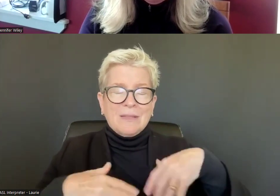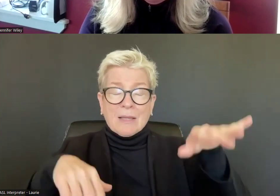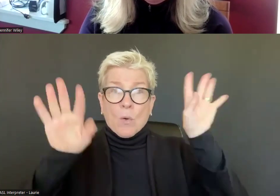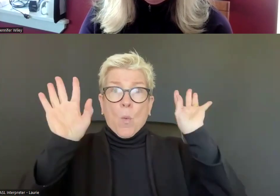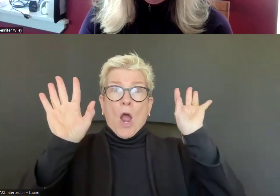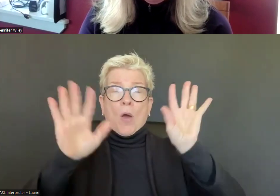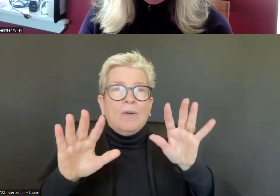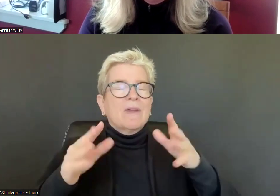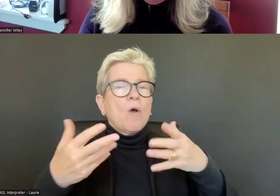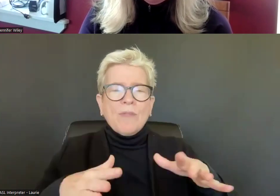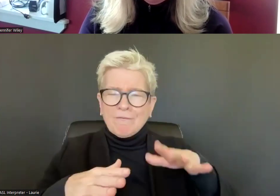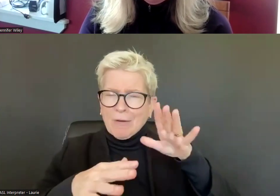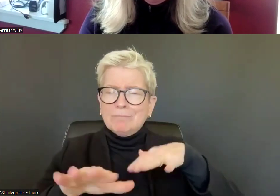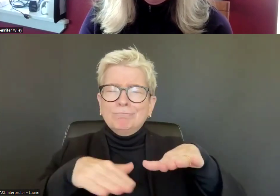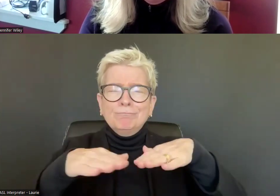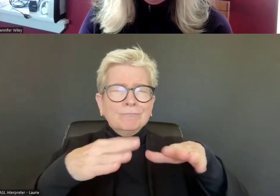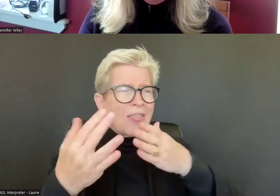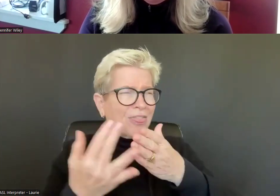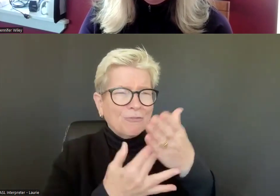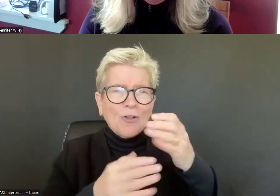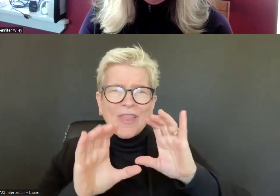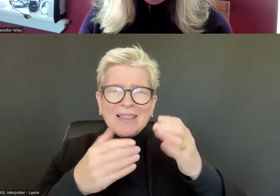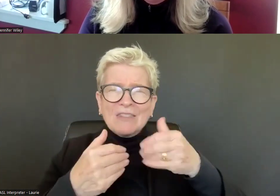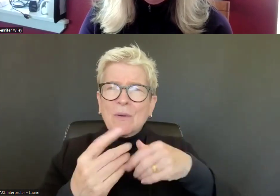walked the classrooms, they've already met the teachers, they've already met some of the